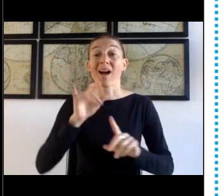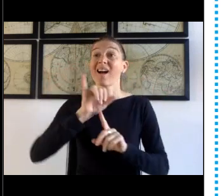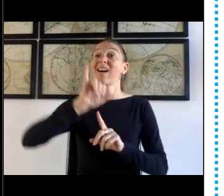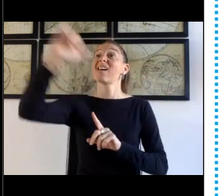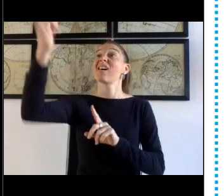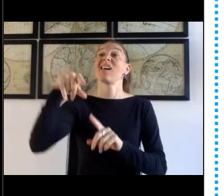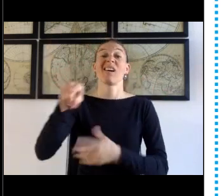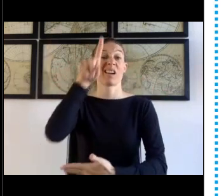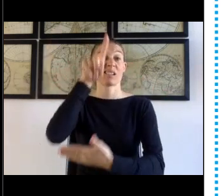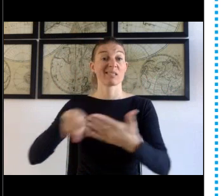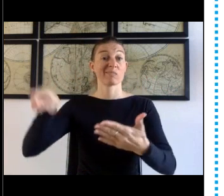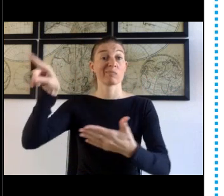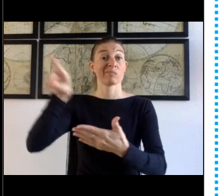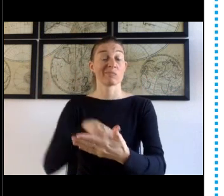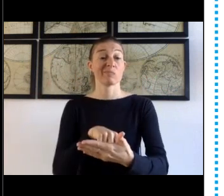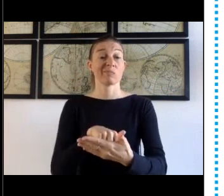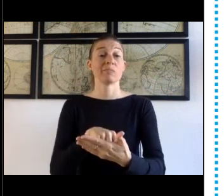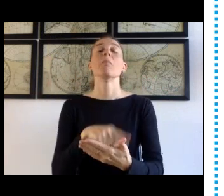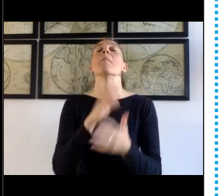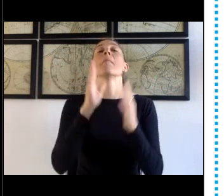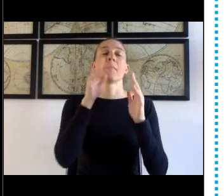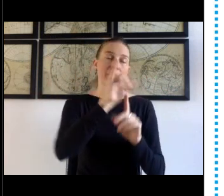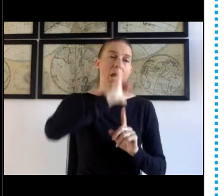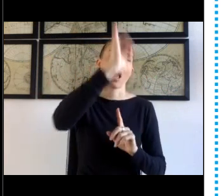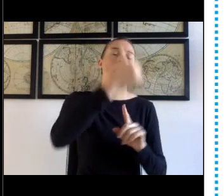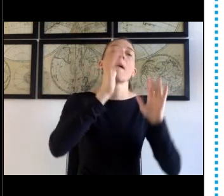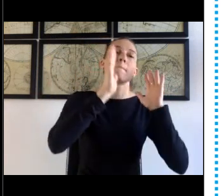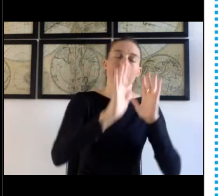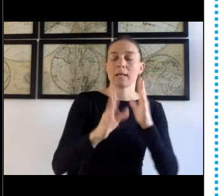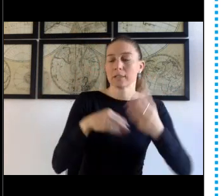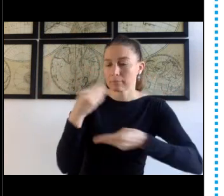which means refreshments, meals, hotel accommodation if needed,